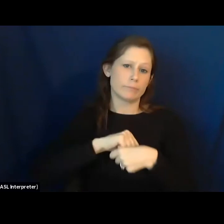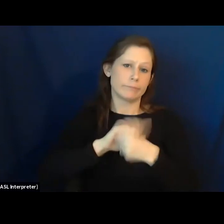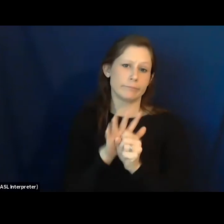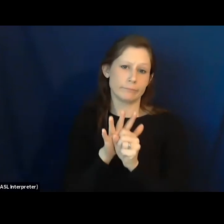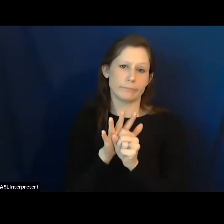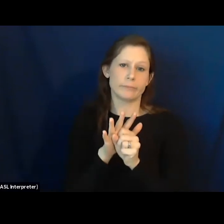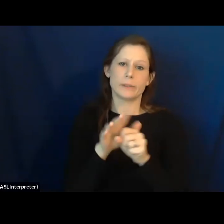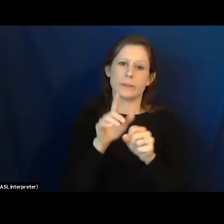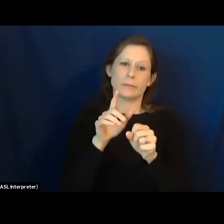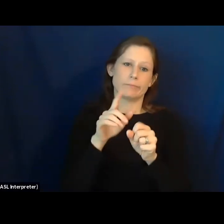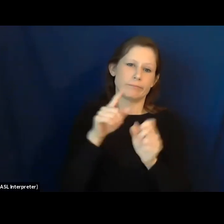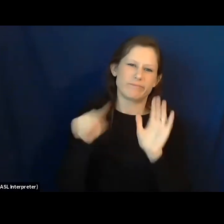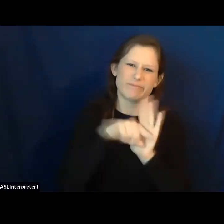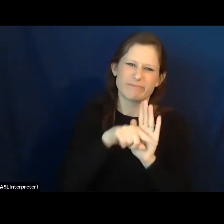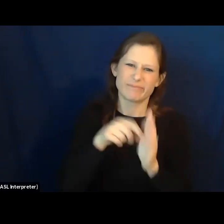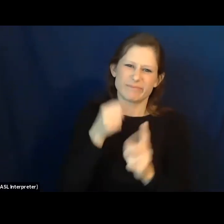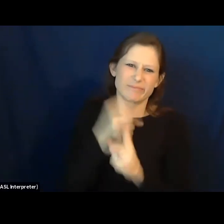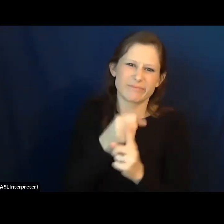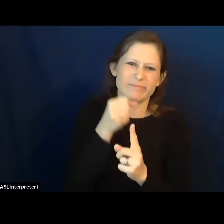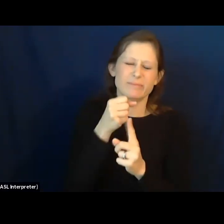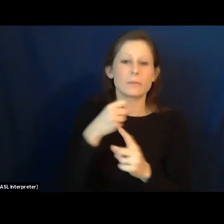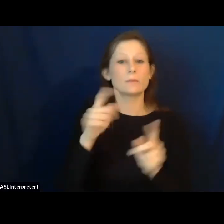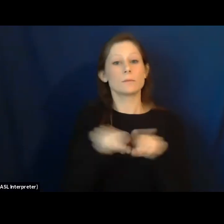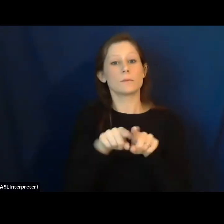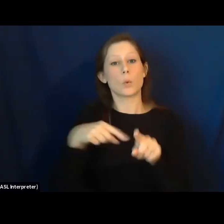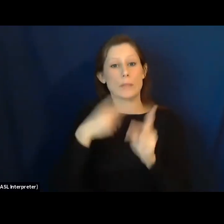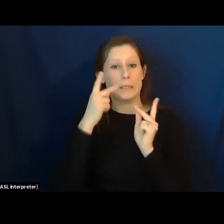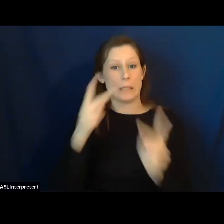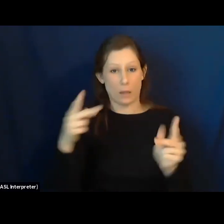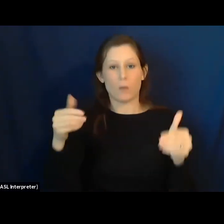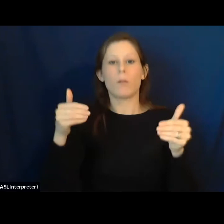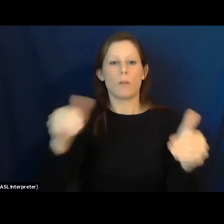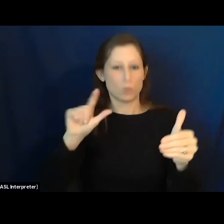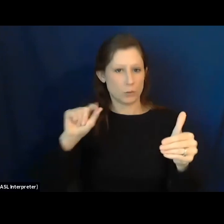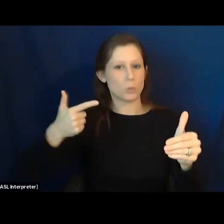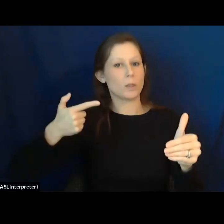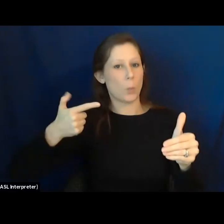we've also seen that we're really excited about moving into 2021 is a lot of our organizations